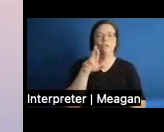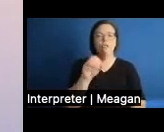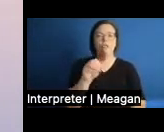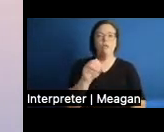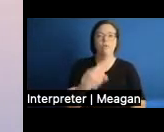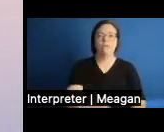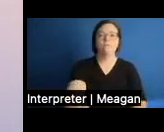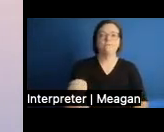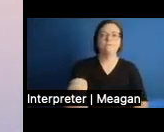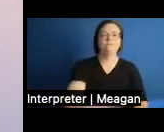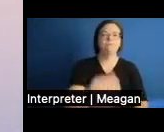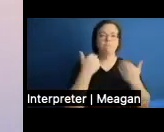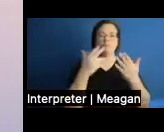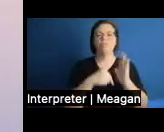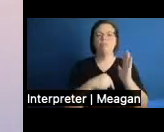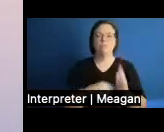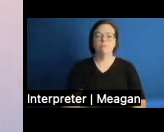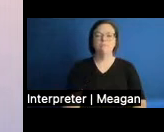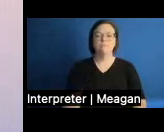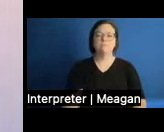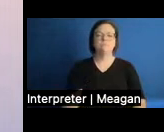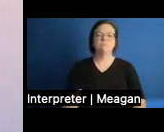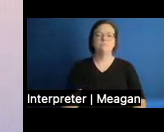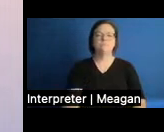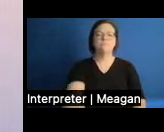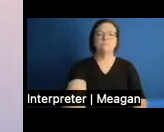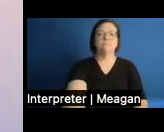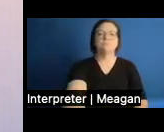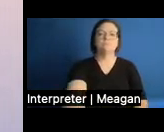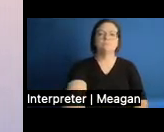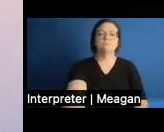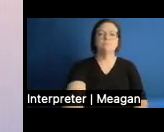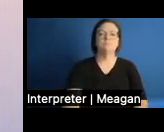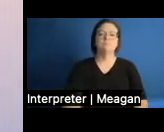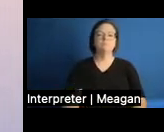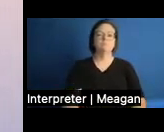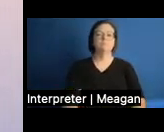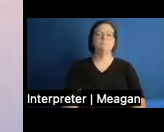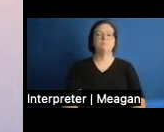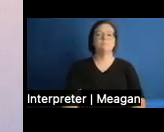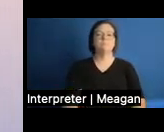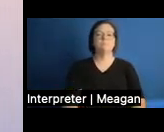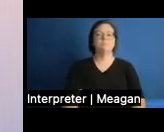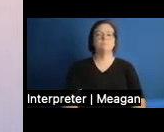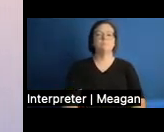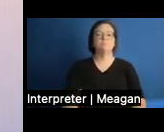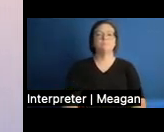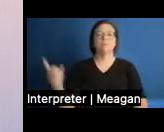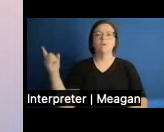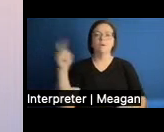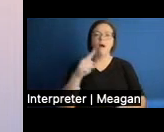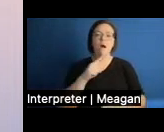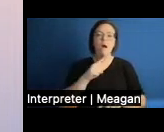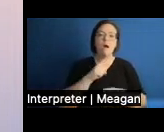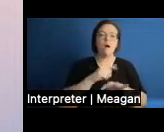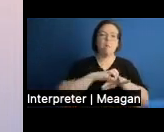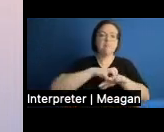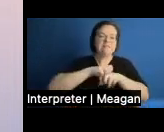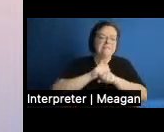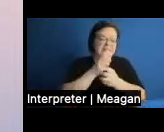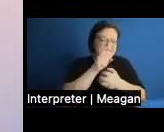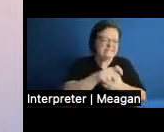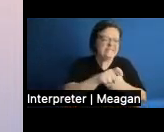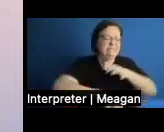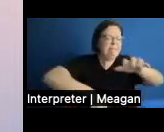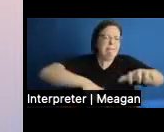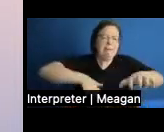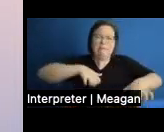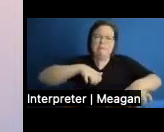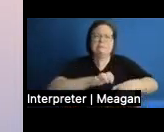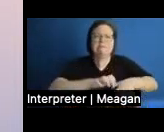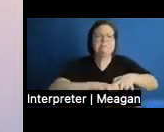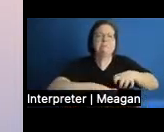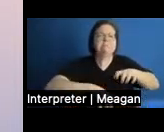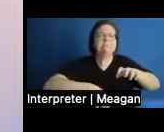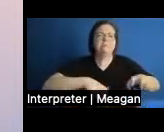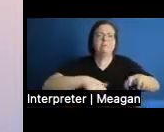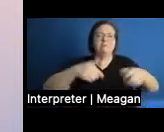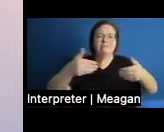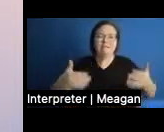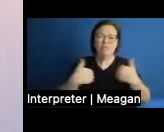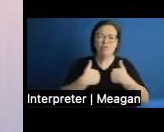I'll just read it straight through. We come gnawed by need on hands and knees. As a creature (nosing)